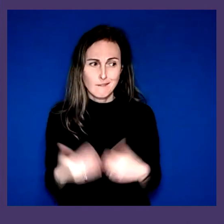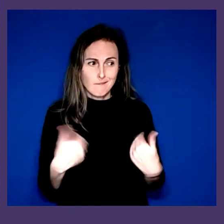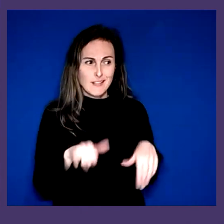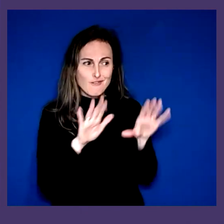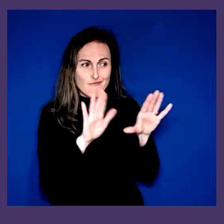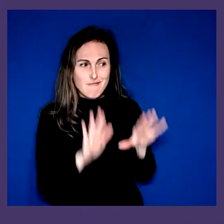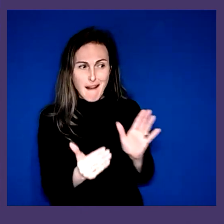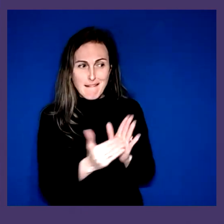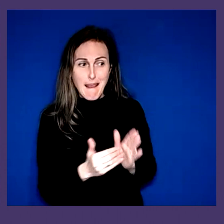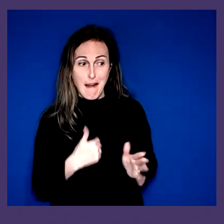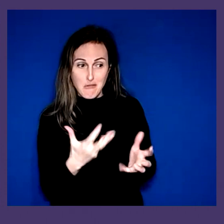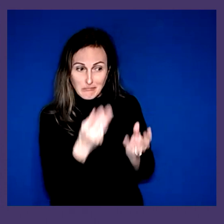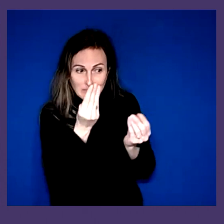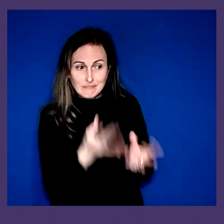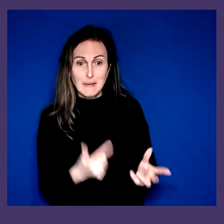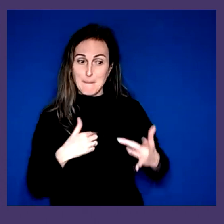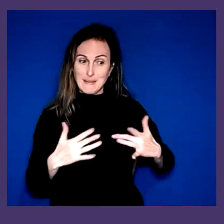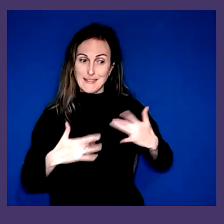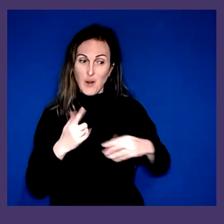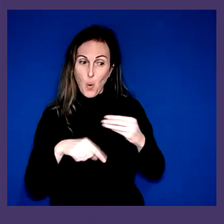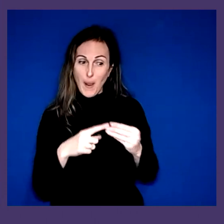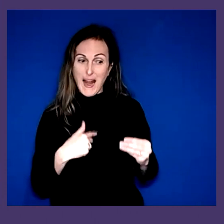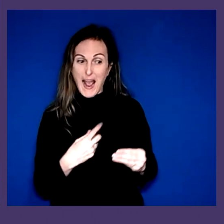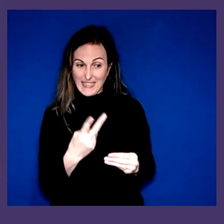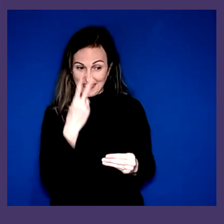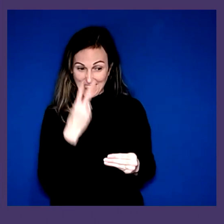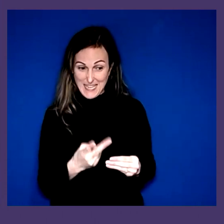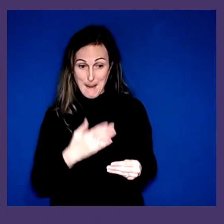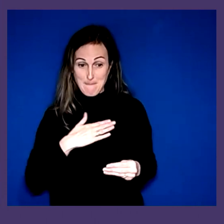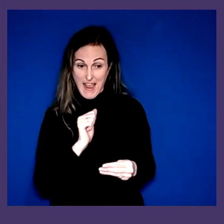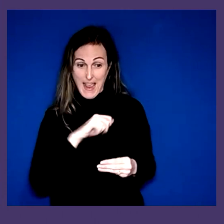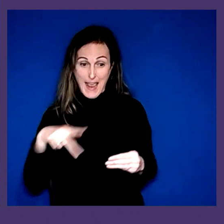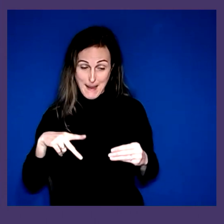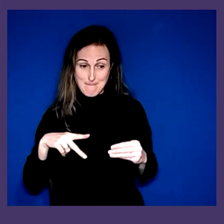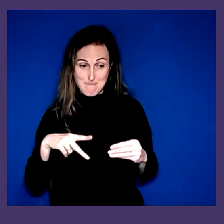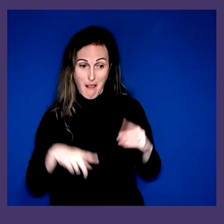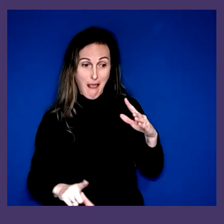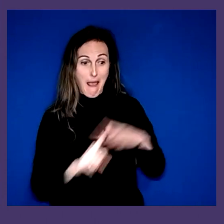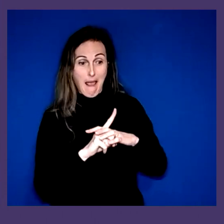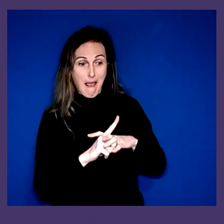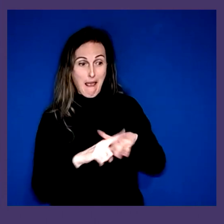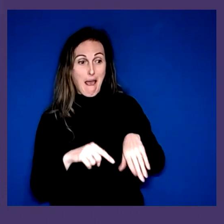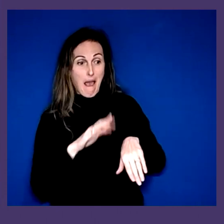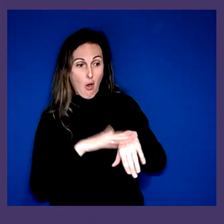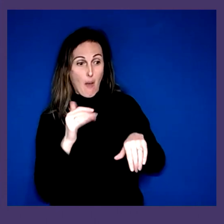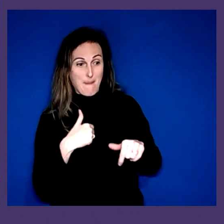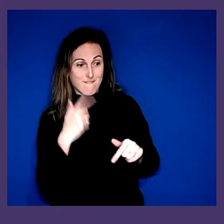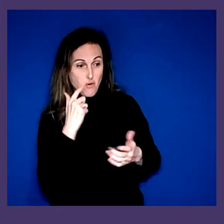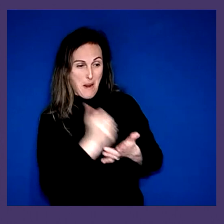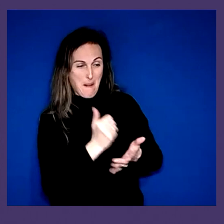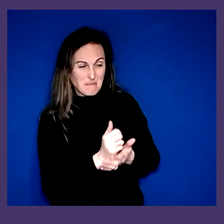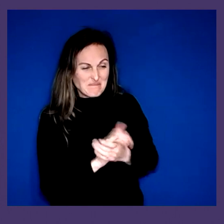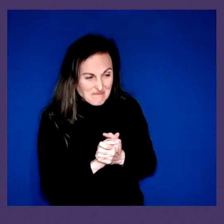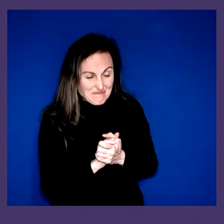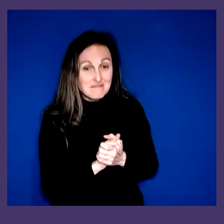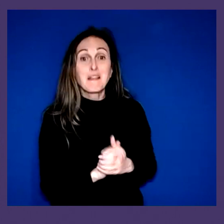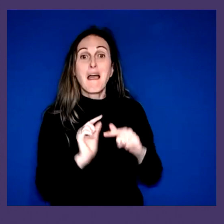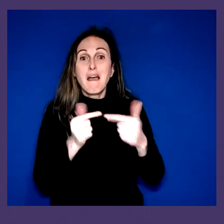my Be My Eyes app pop up on my phone. So, Mark, over to you. Talk a little bit about your role and then tell us about Signly. Yes, hi, Laurie.